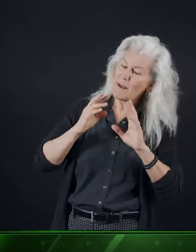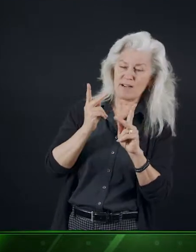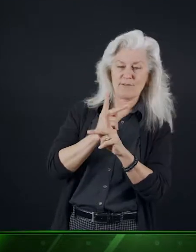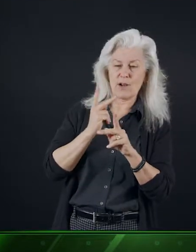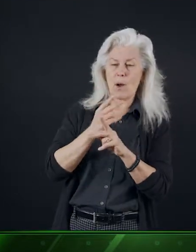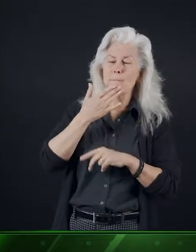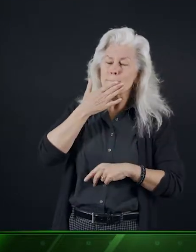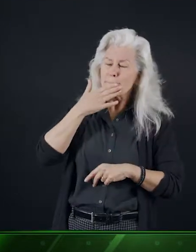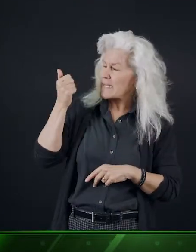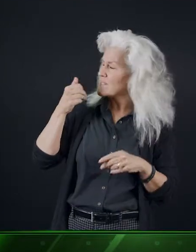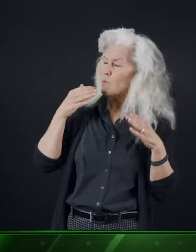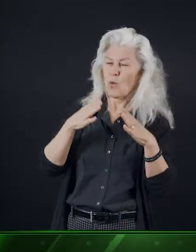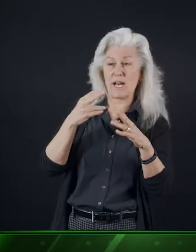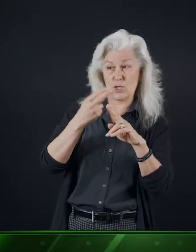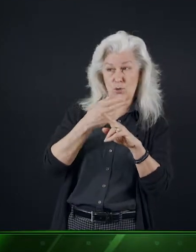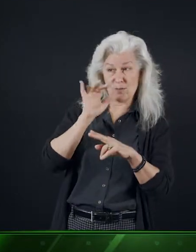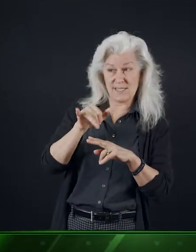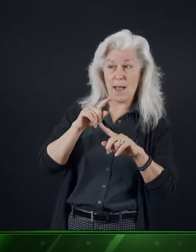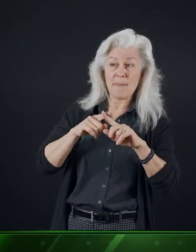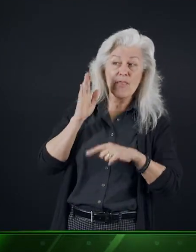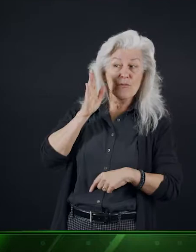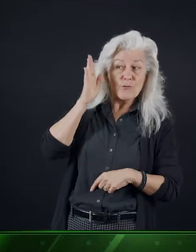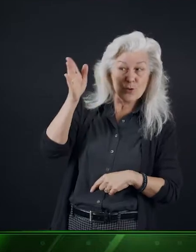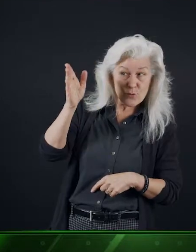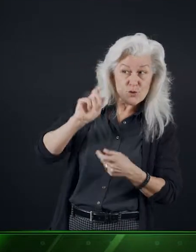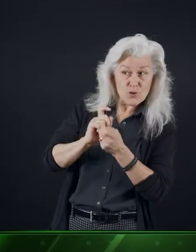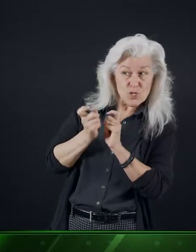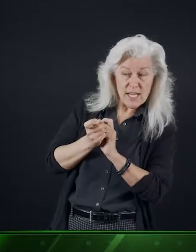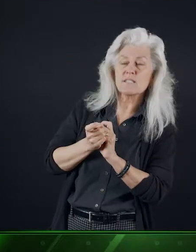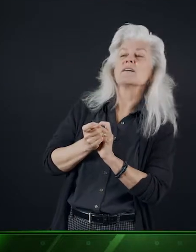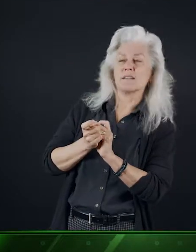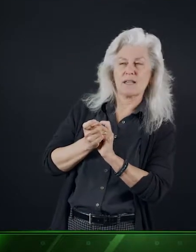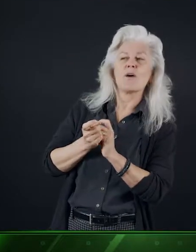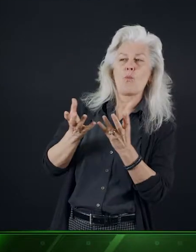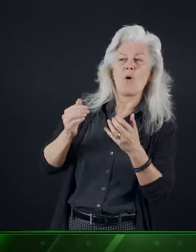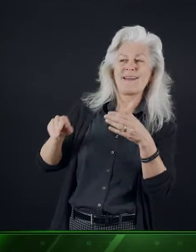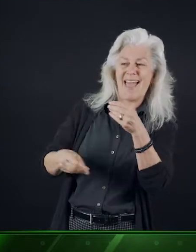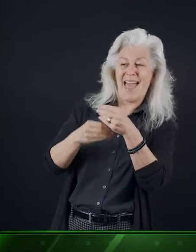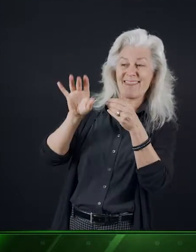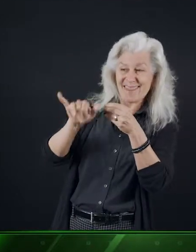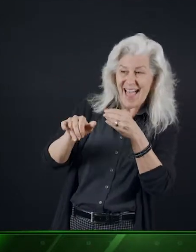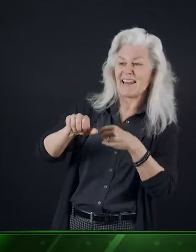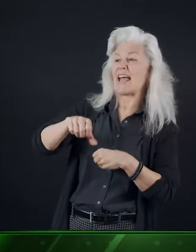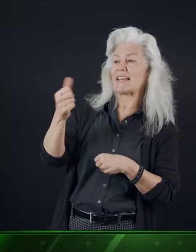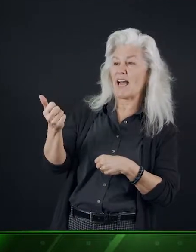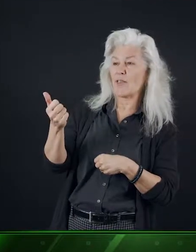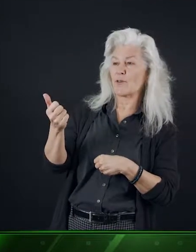while ensuring we don't put in so many that it becomes confusing. Finally, we're working to expose these features